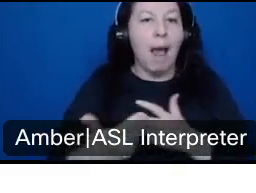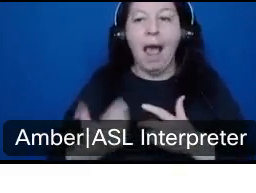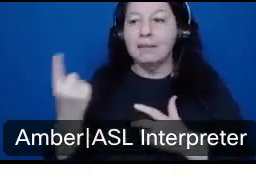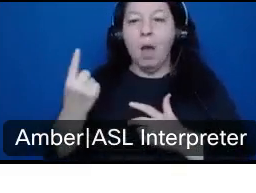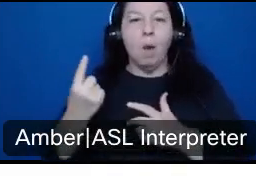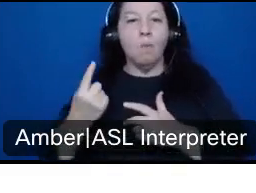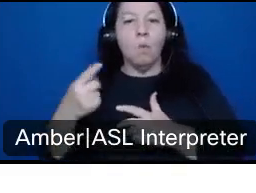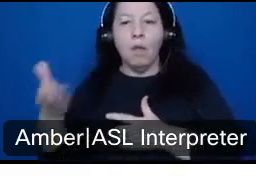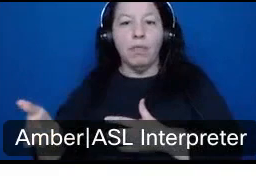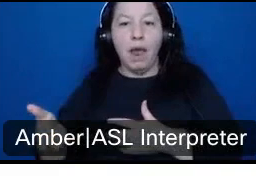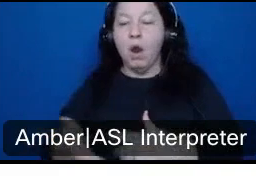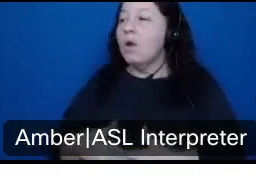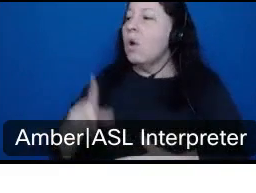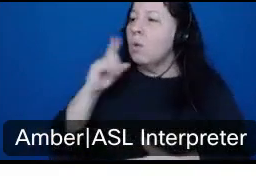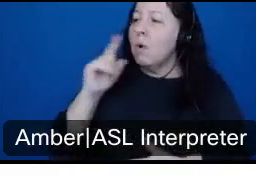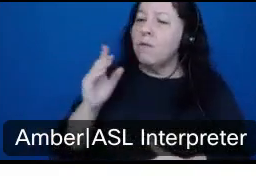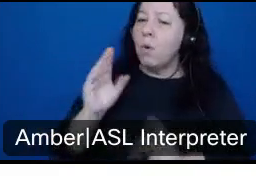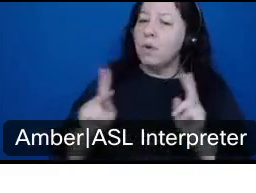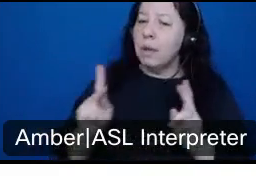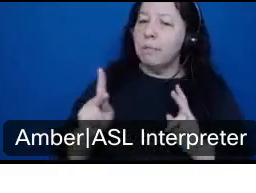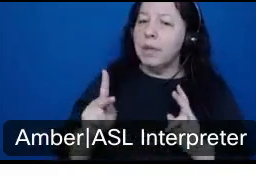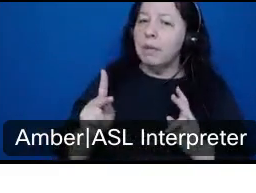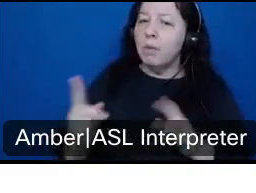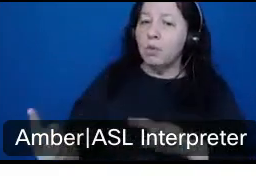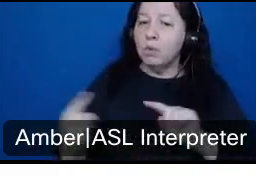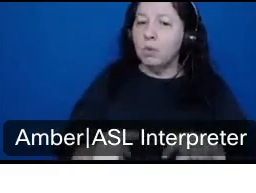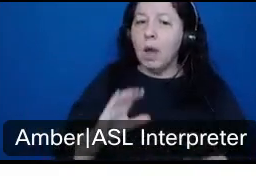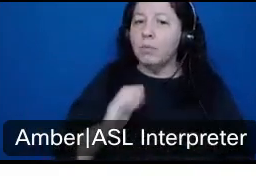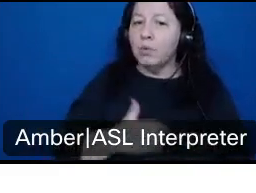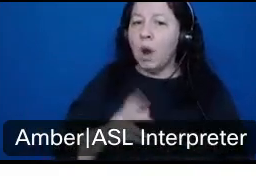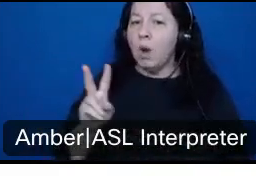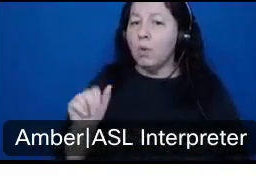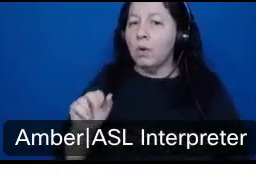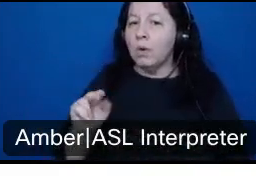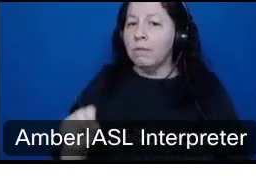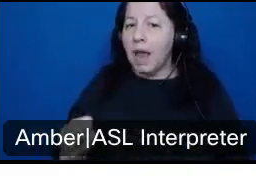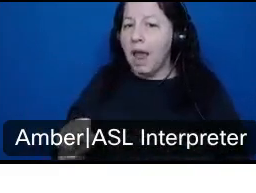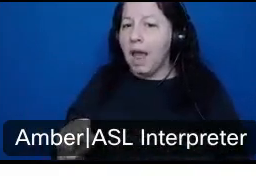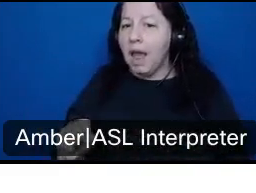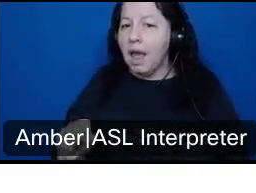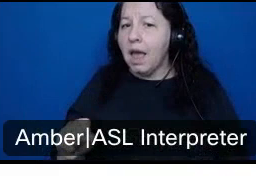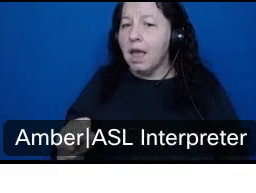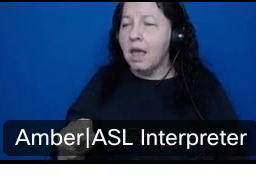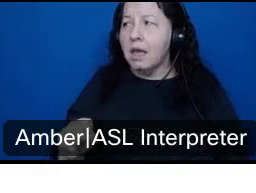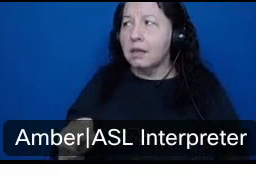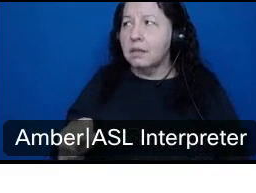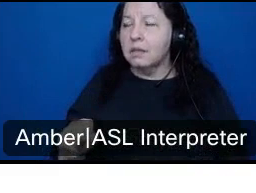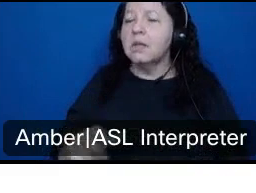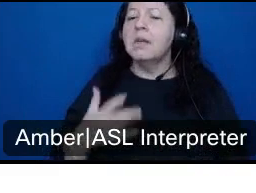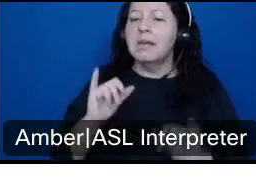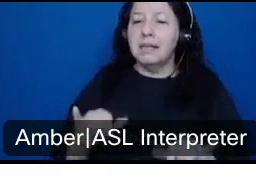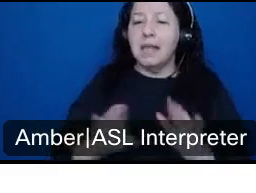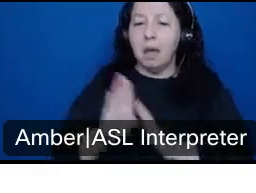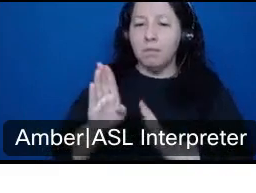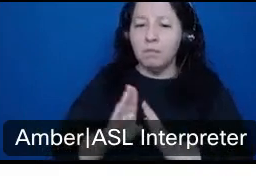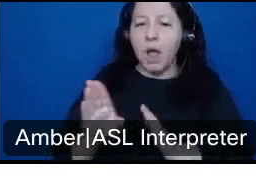Like, the homeless come to our show bands, right? Same relationship that develops and allows for care. Yes.